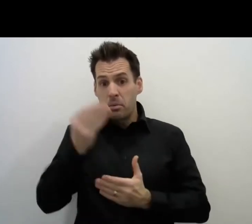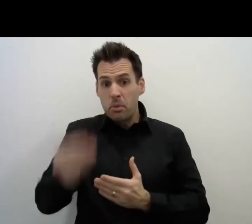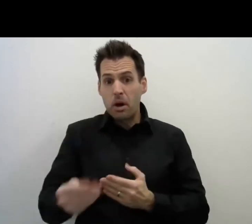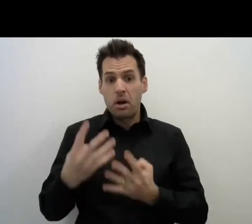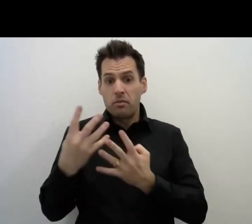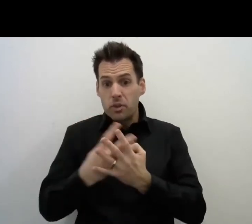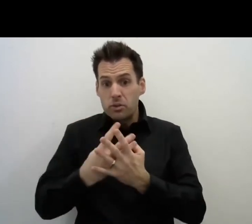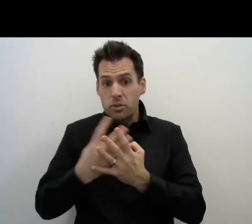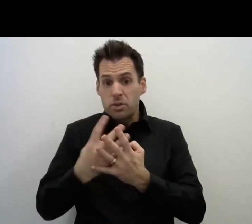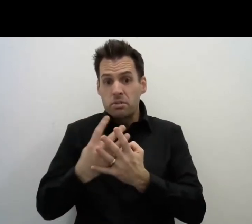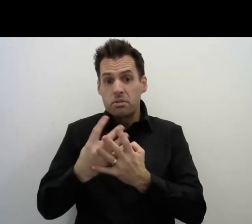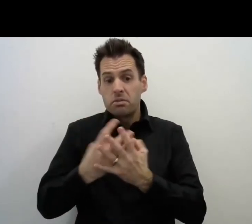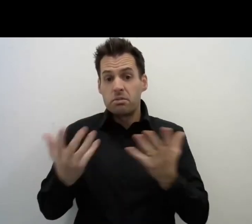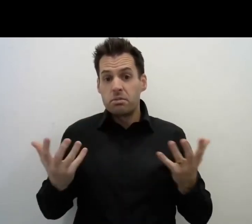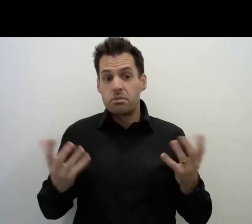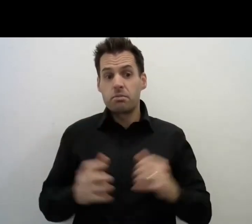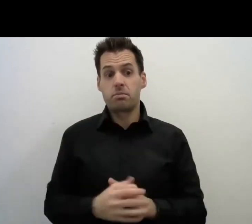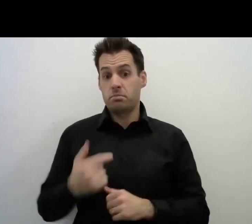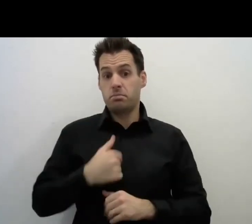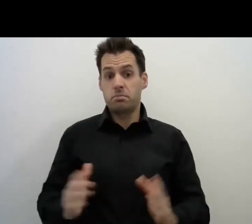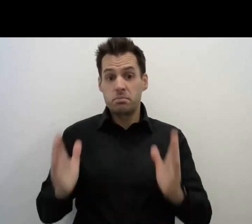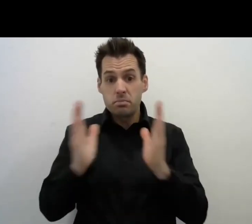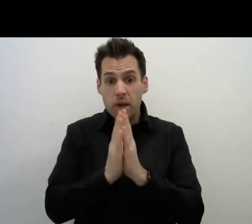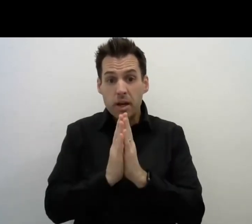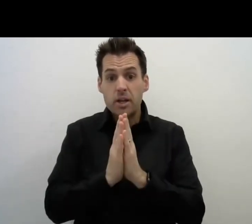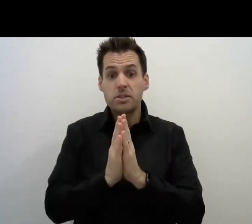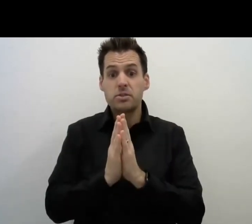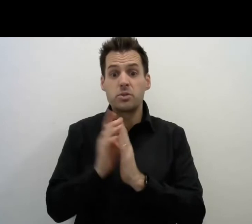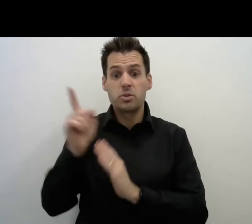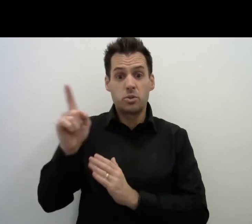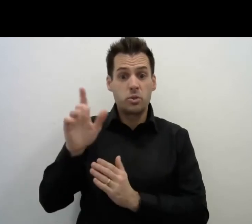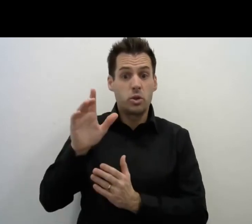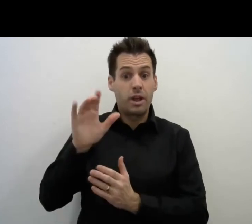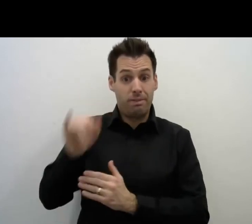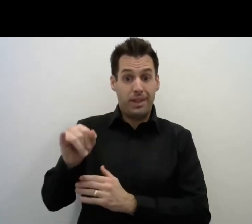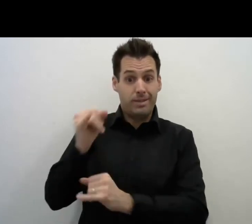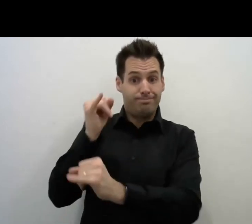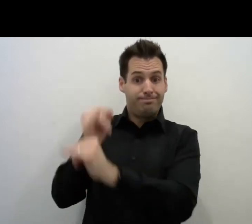but i i consulted with the institution who trained my dog and i said you know this is